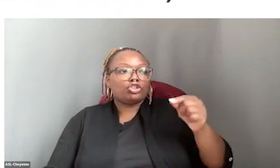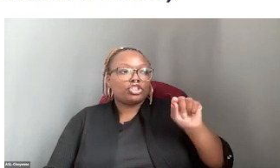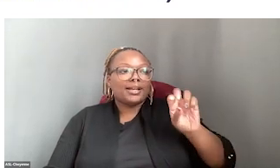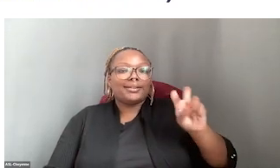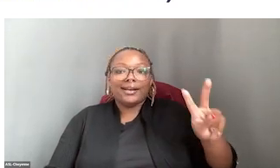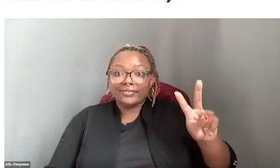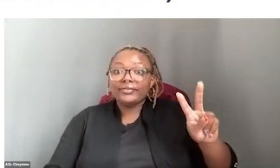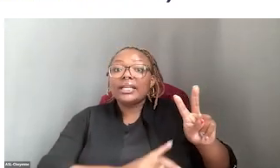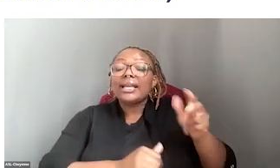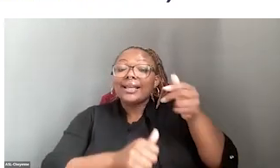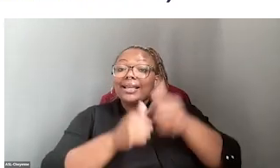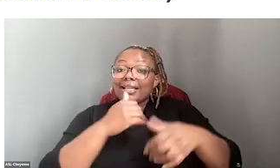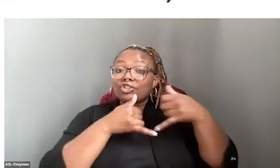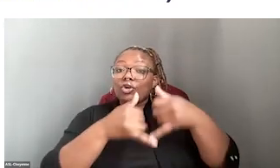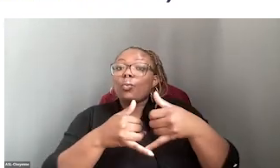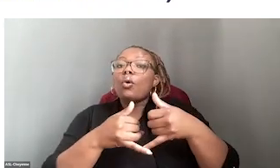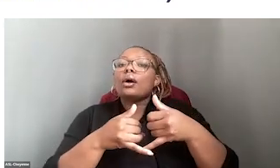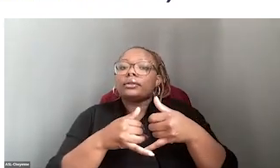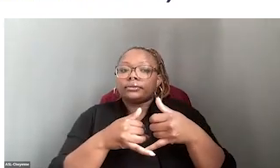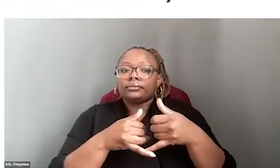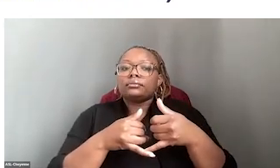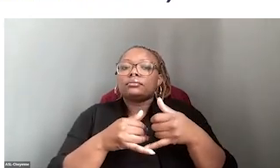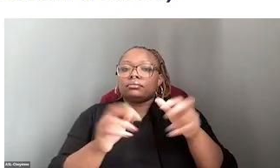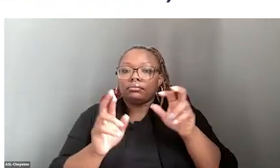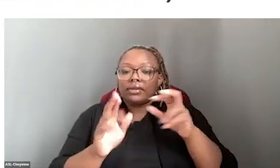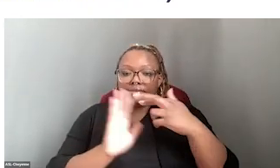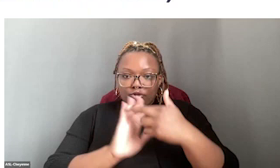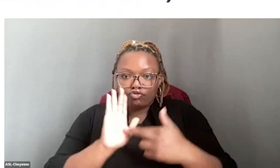and be registered in research.gov as -- in SAM.